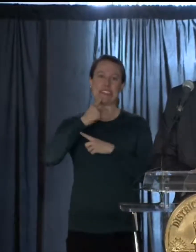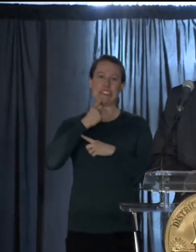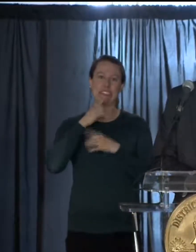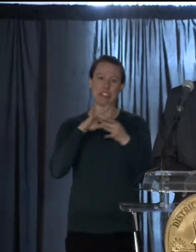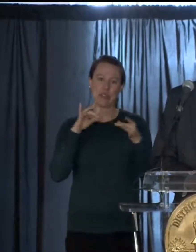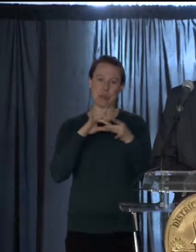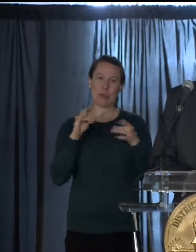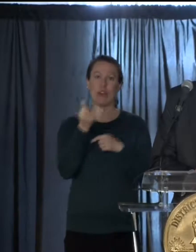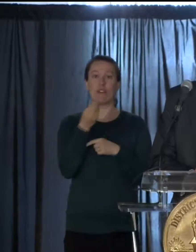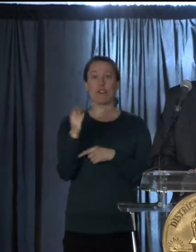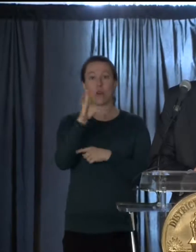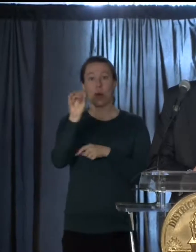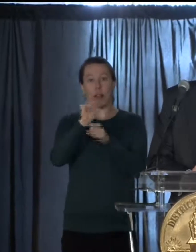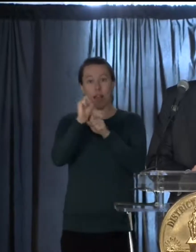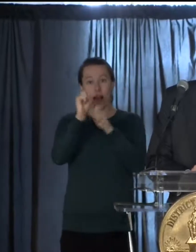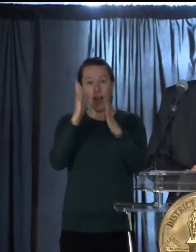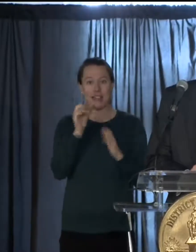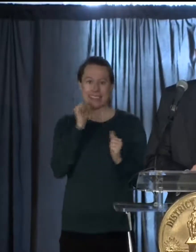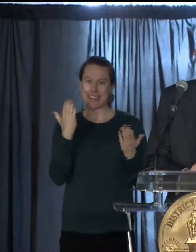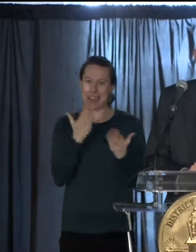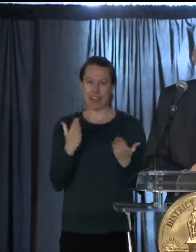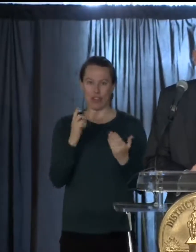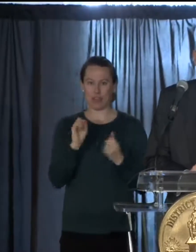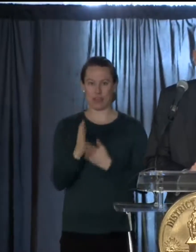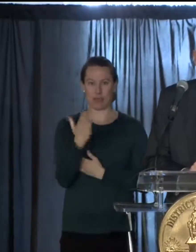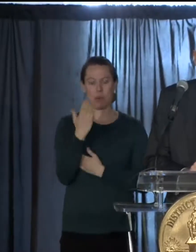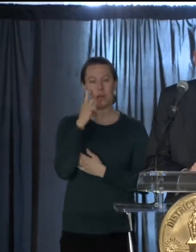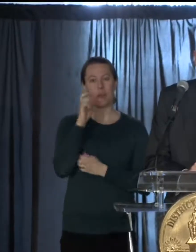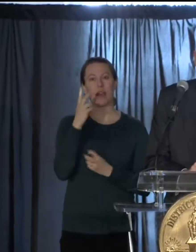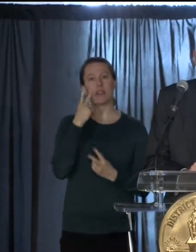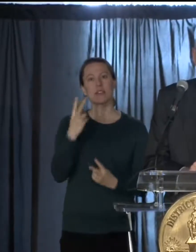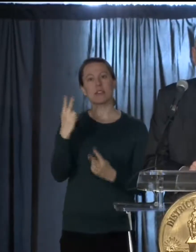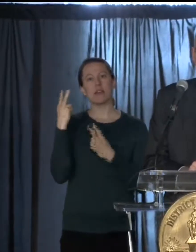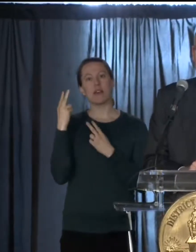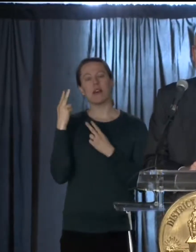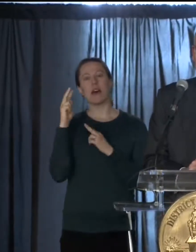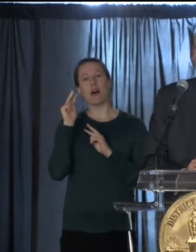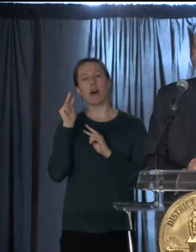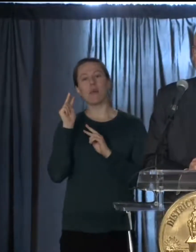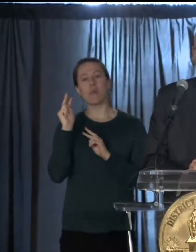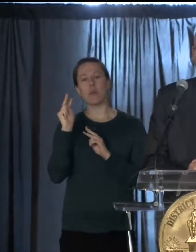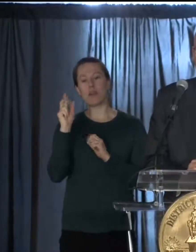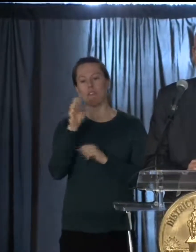NOT HERE THIS MORNING BECAUSE THERE IS A MEMORIAL SERVICE FOR A FORMER COLLEAGUE SHARON AMBROSE WHO PASSED AWAY LAST